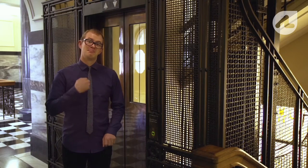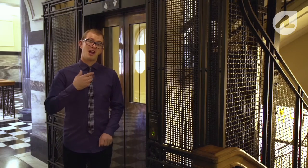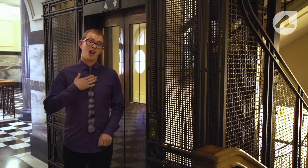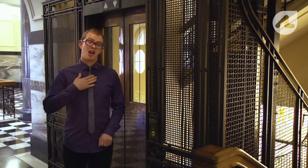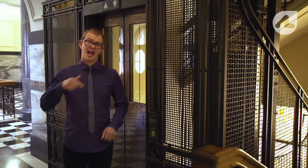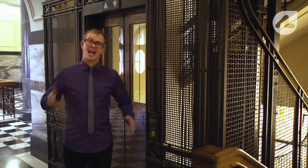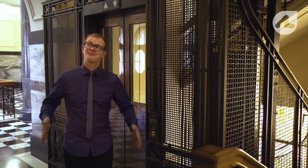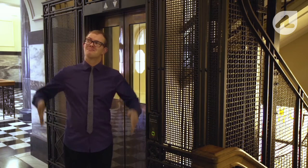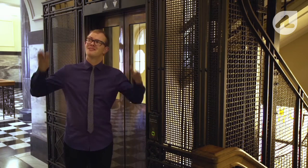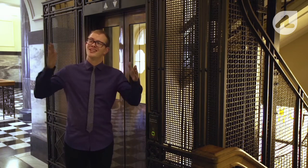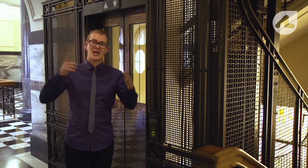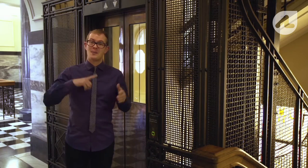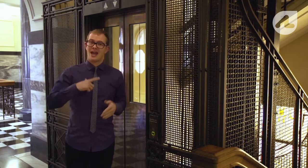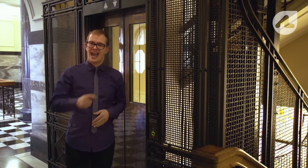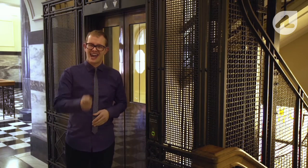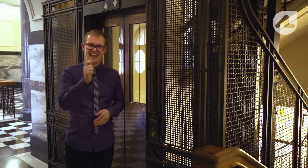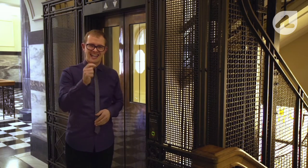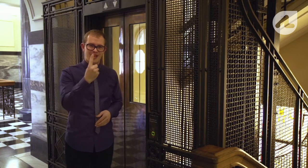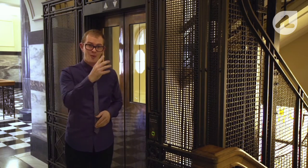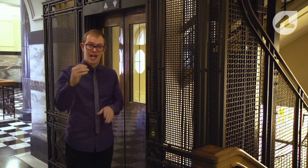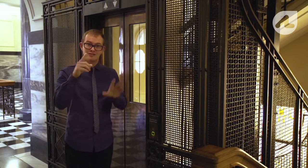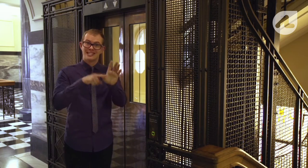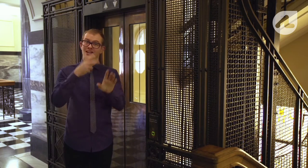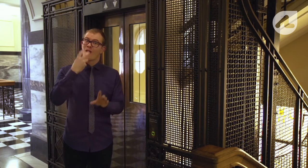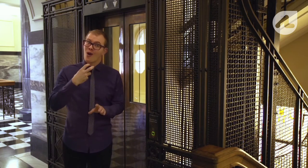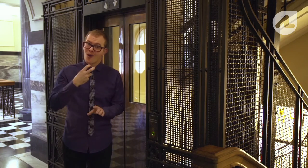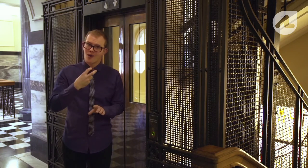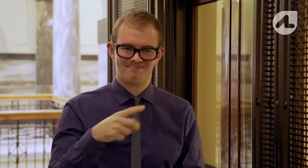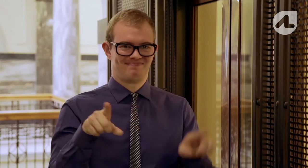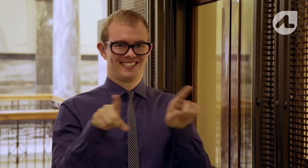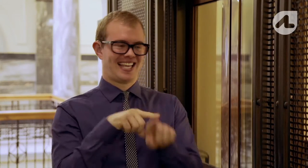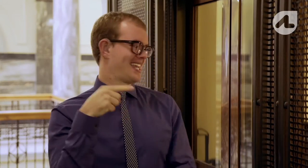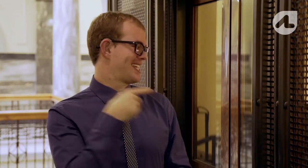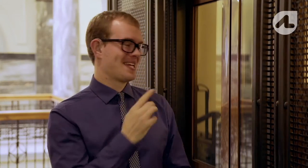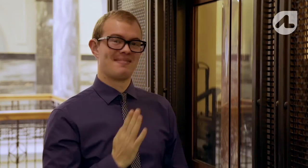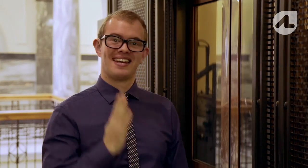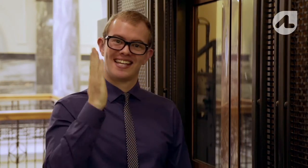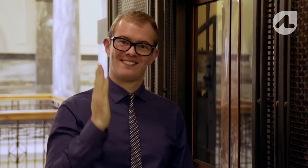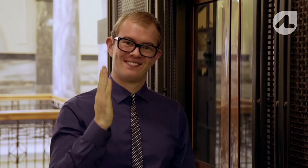I like this building because it's nearly 100 years old So is this lift!